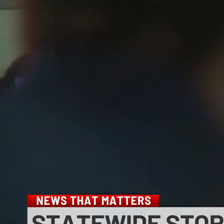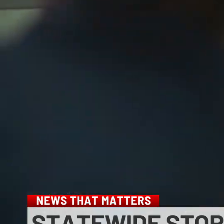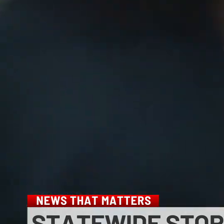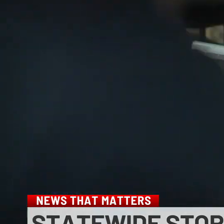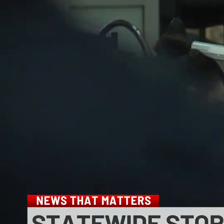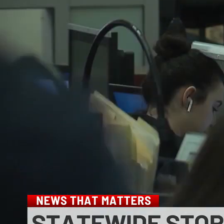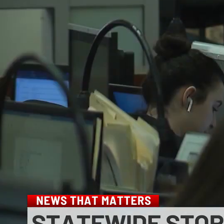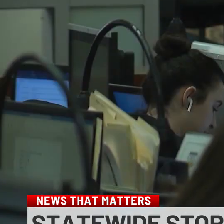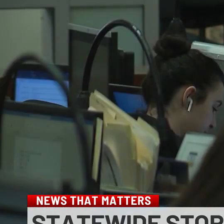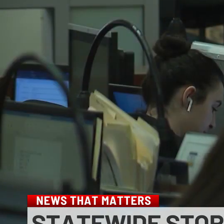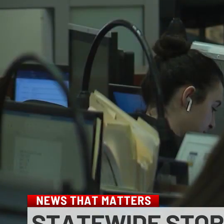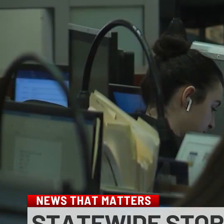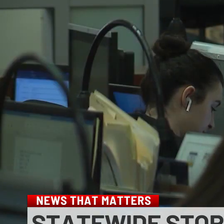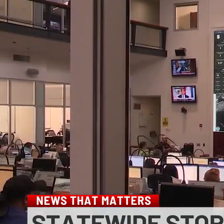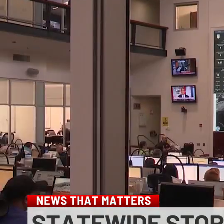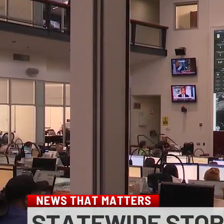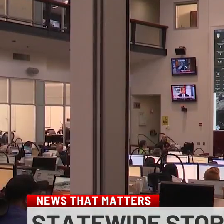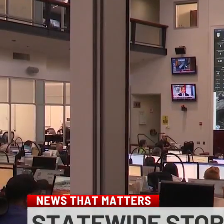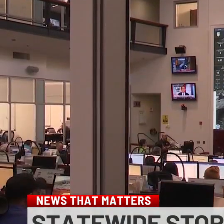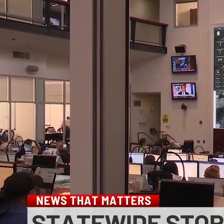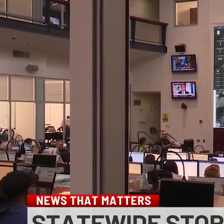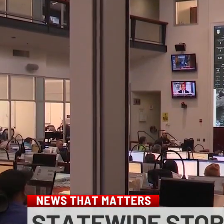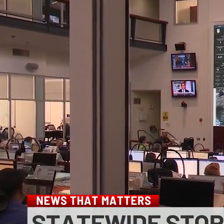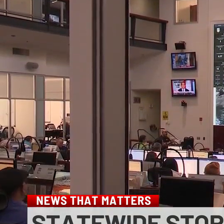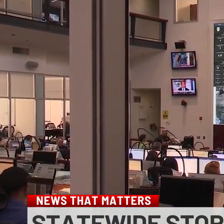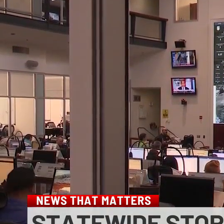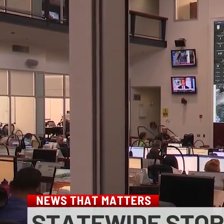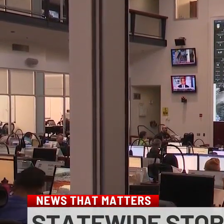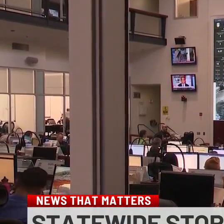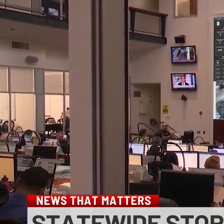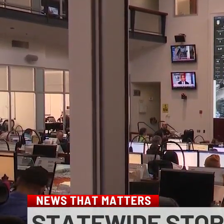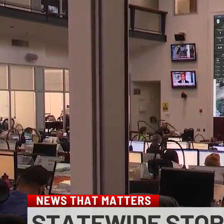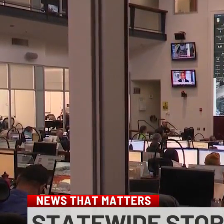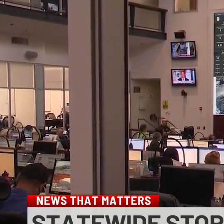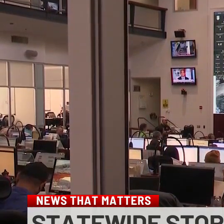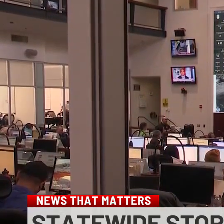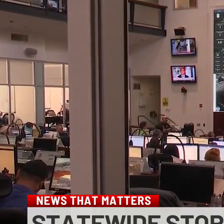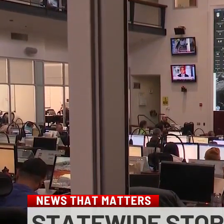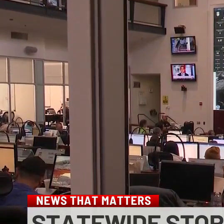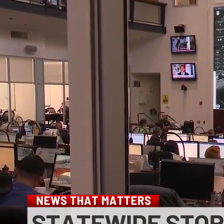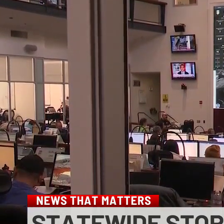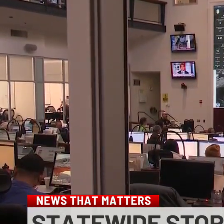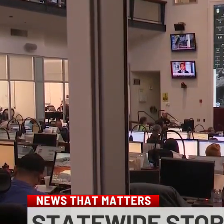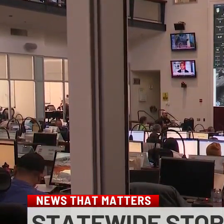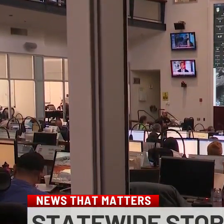SHE POINTS TO PEER COUNSELING FROM CAL HOPE AND THE STATE'S EMOTIONAL SUPPORT